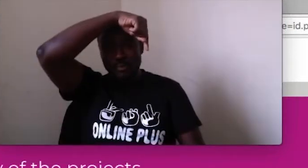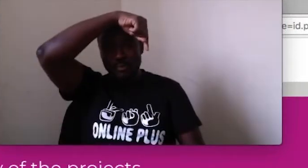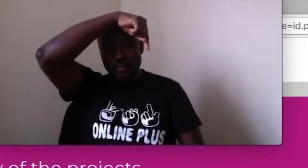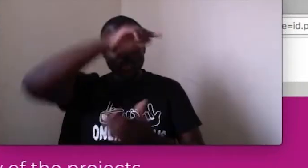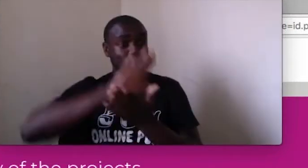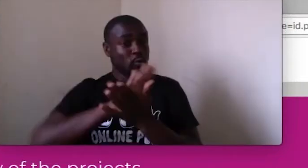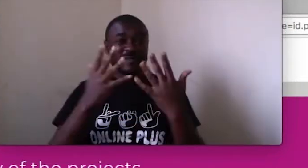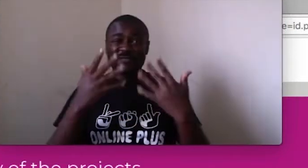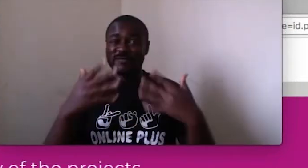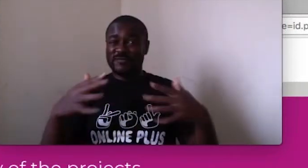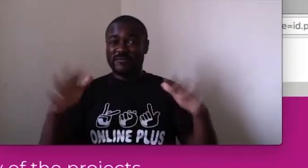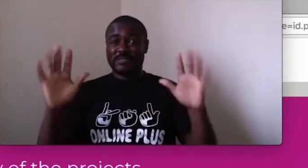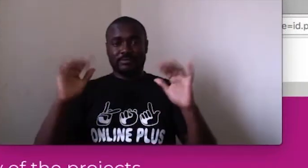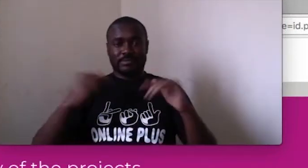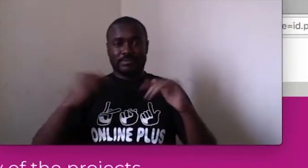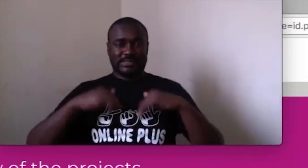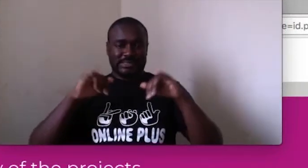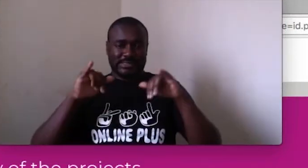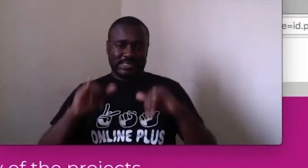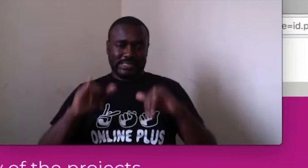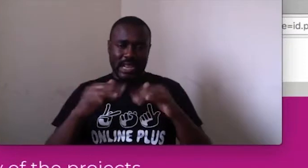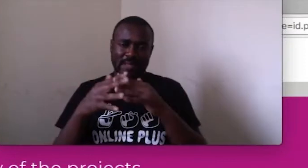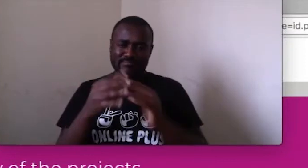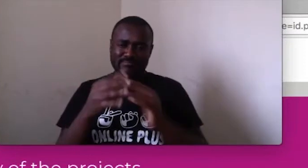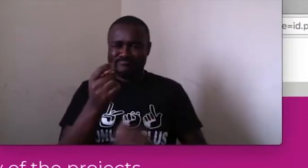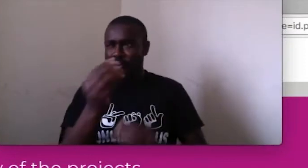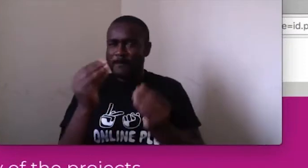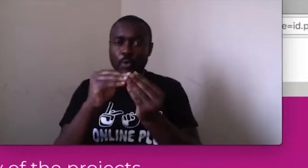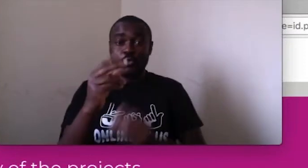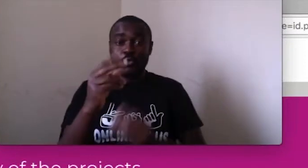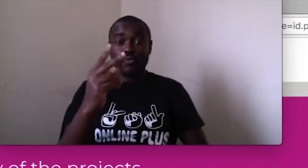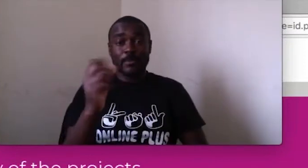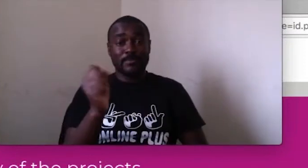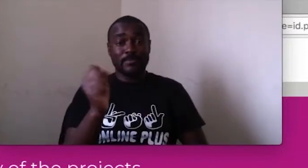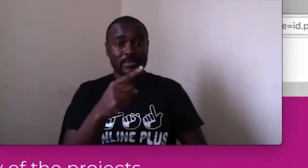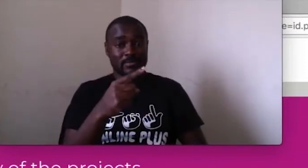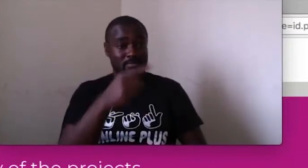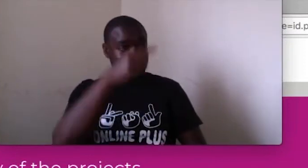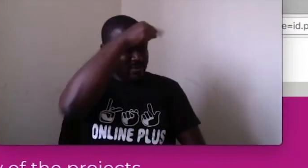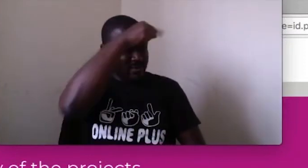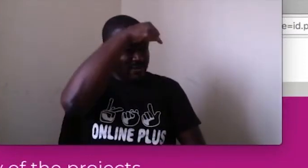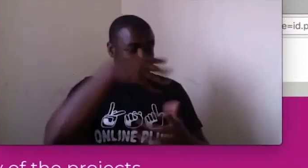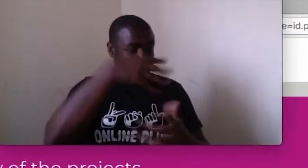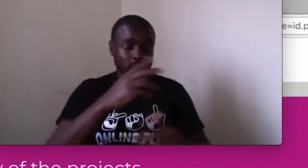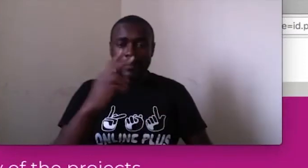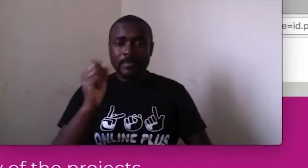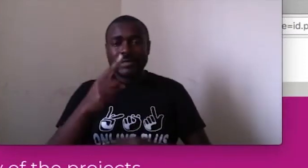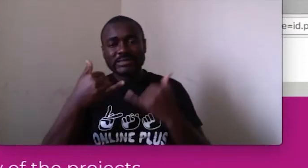I graduated And everything was done I did two more months